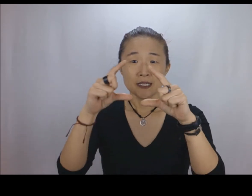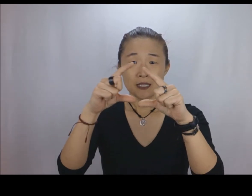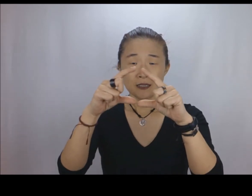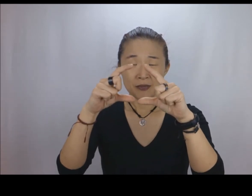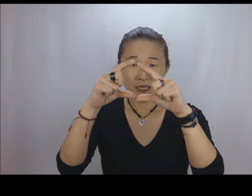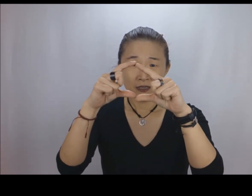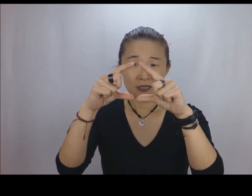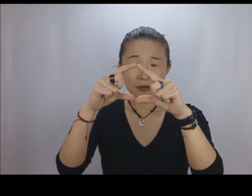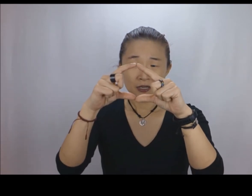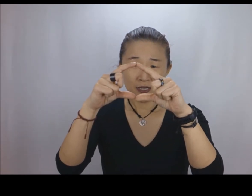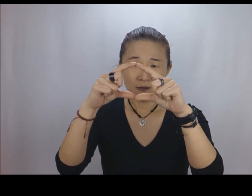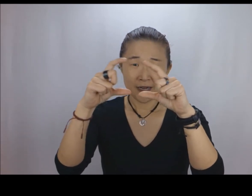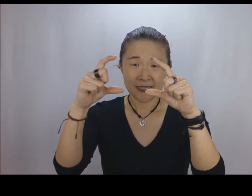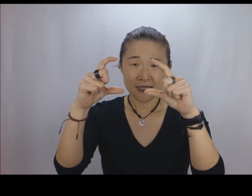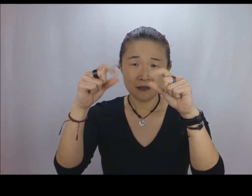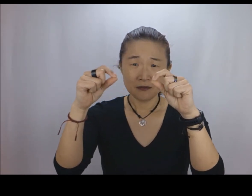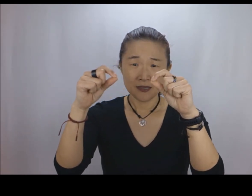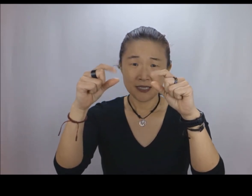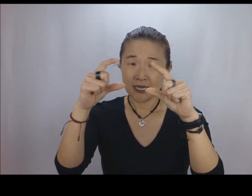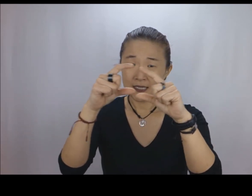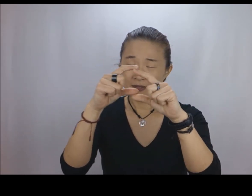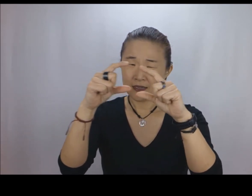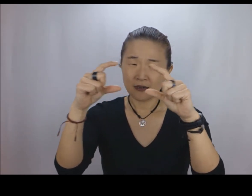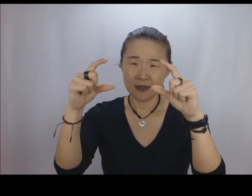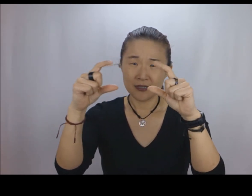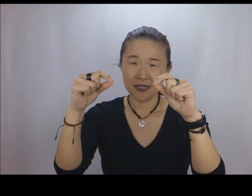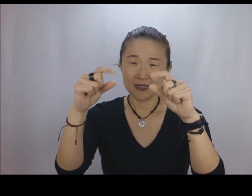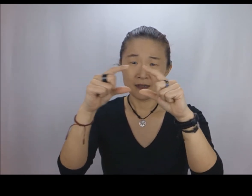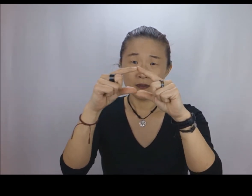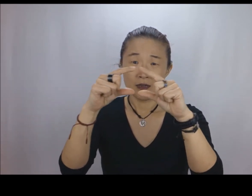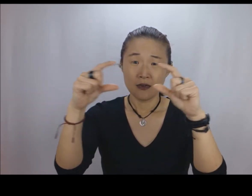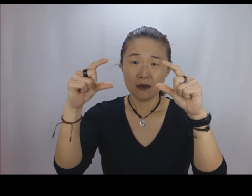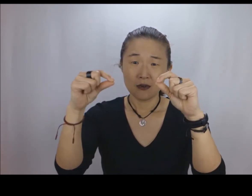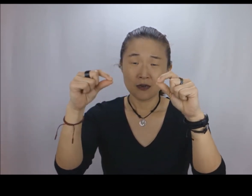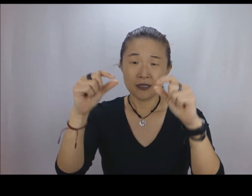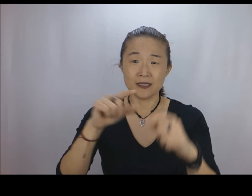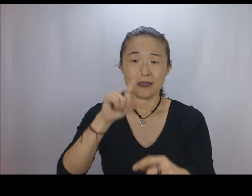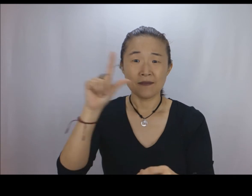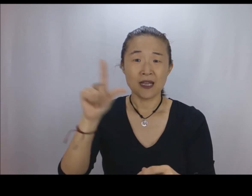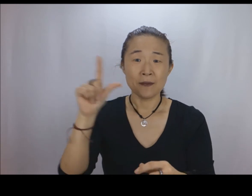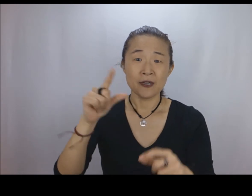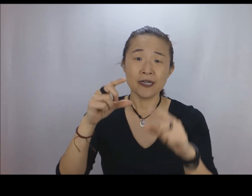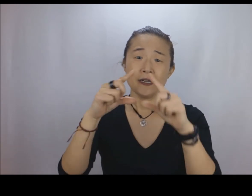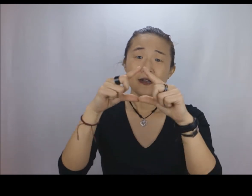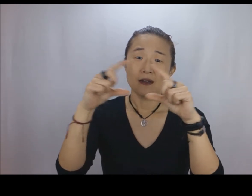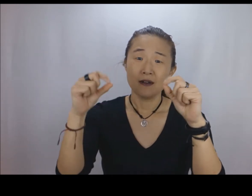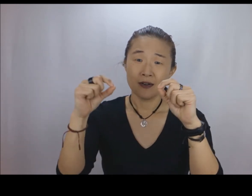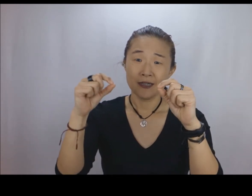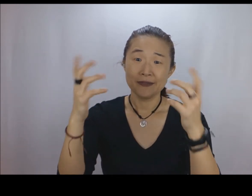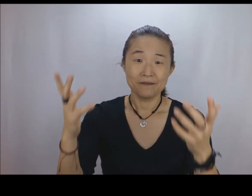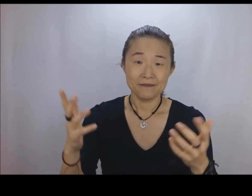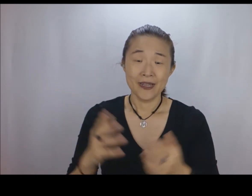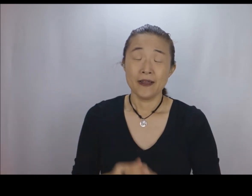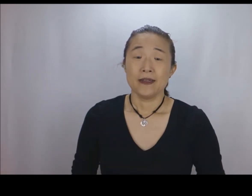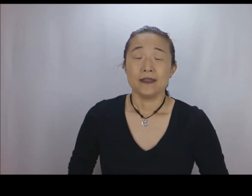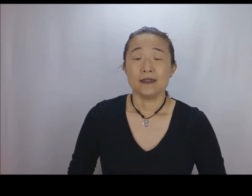It's going to be, you're going to make a little rectangle the size of that card so card, So, you have library card